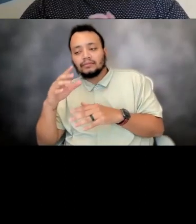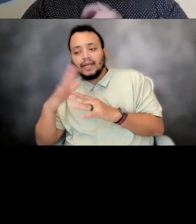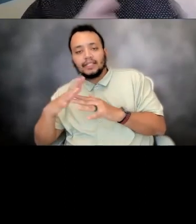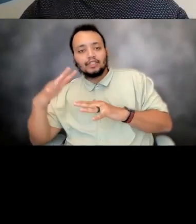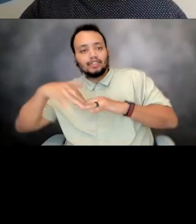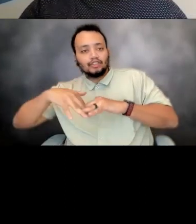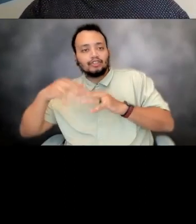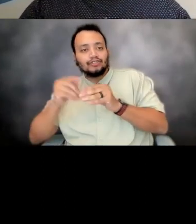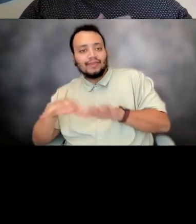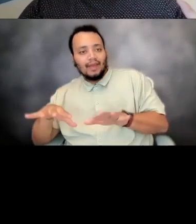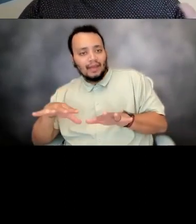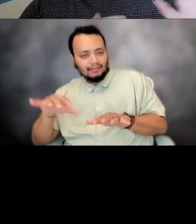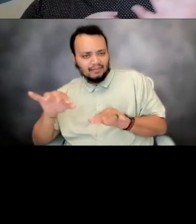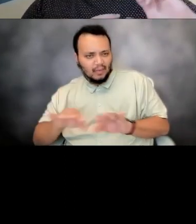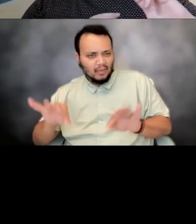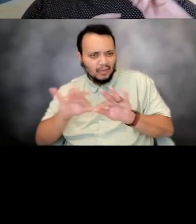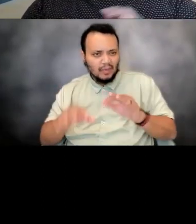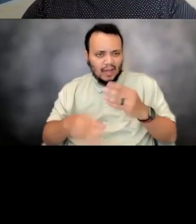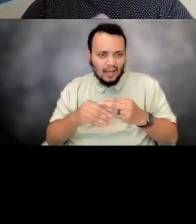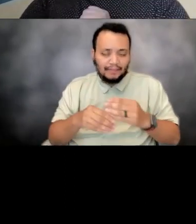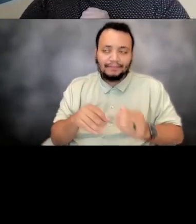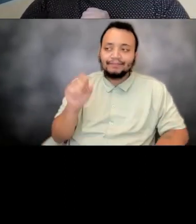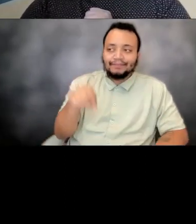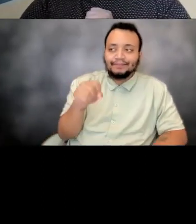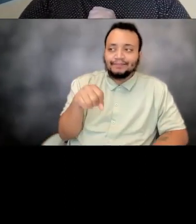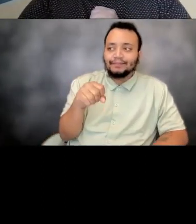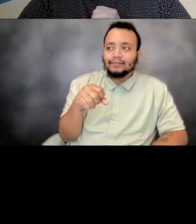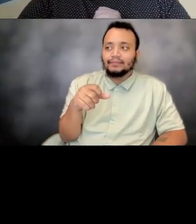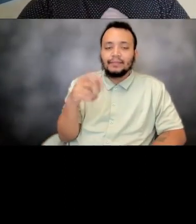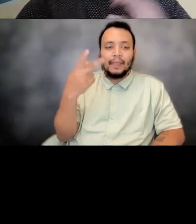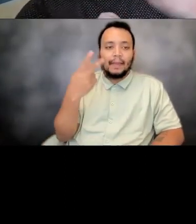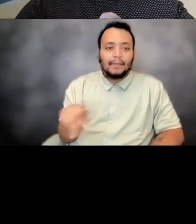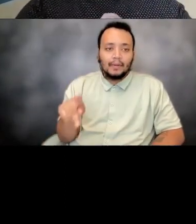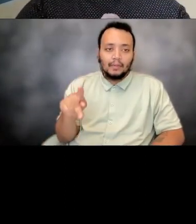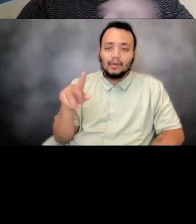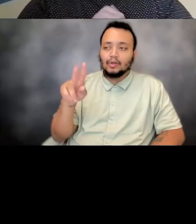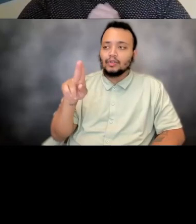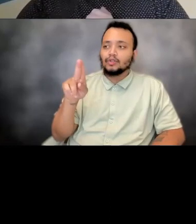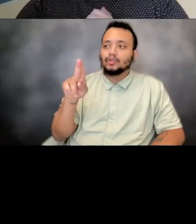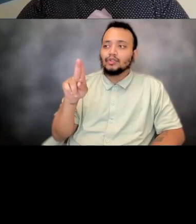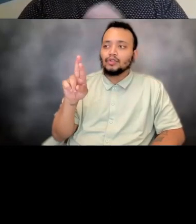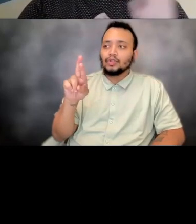a lot of urban, which is the purple, almost three quarters of community members,